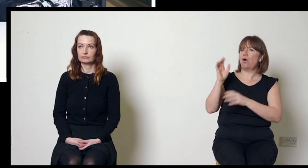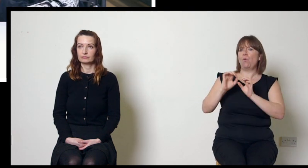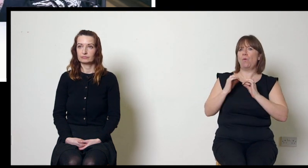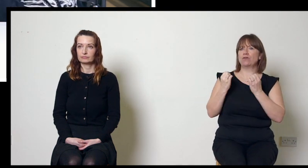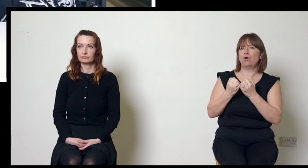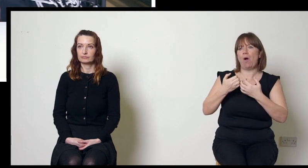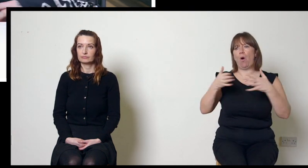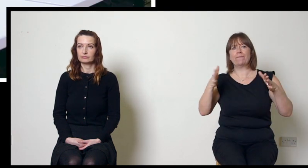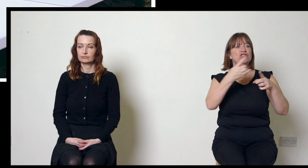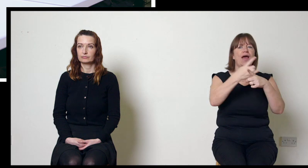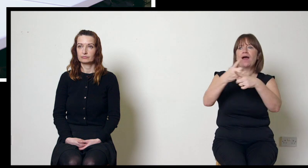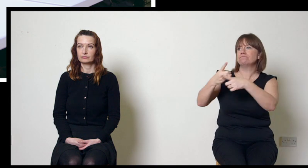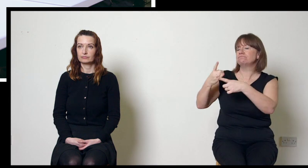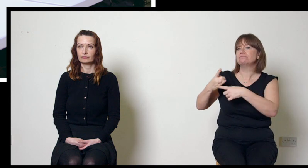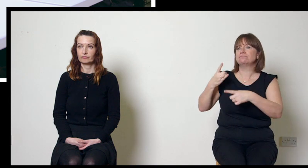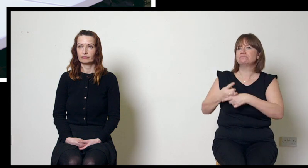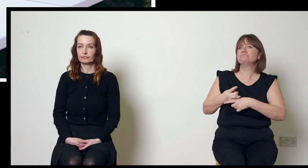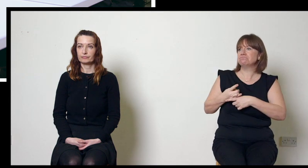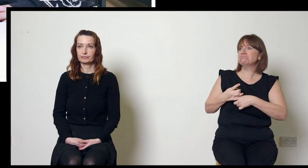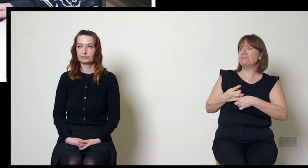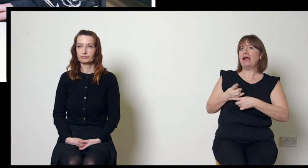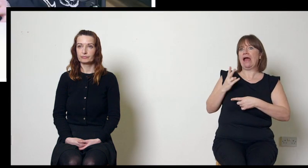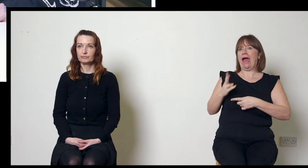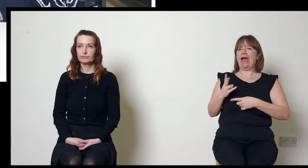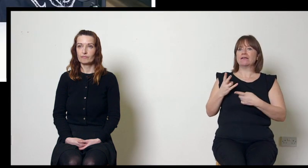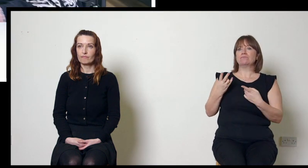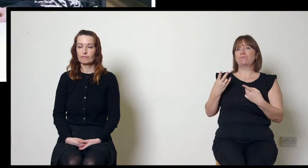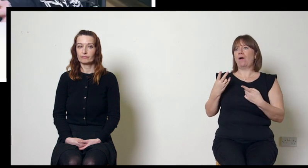we called it, which was, again, an unfiltered space for people to share